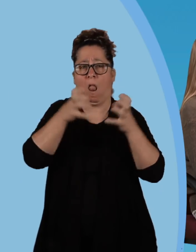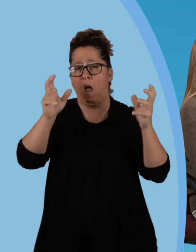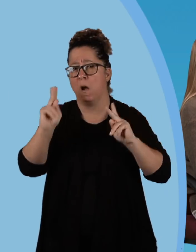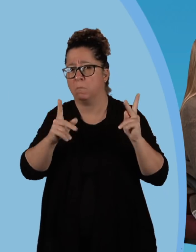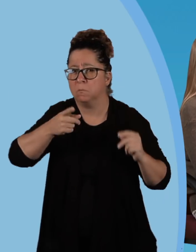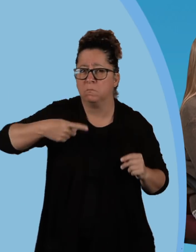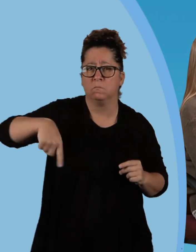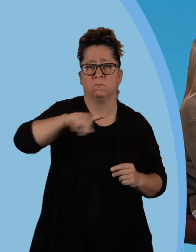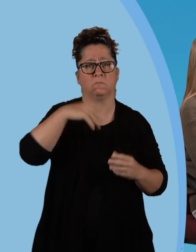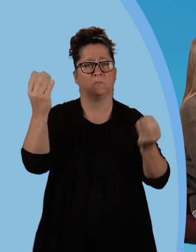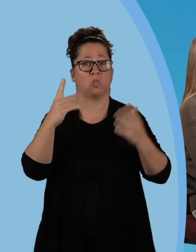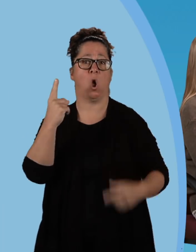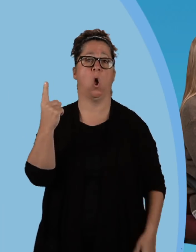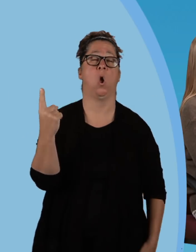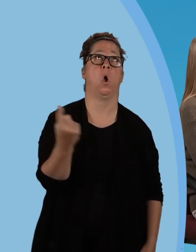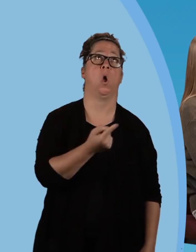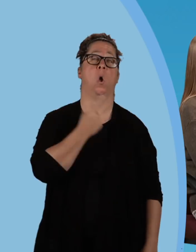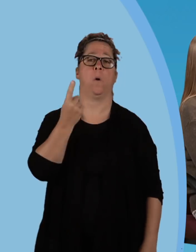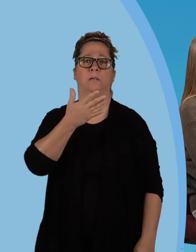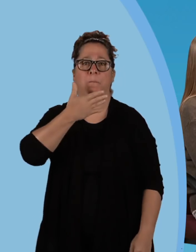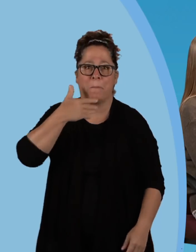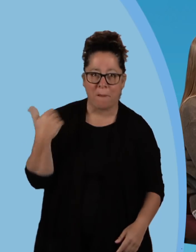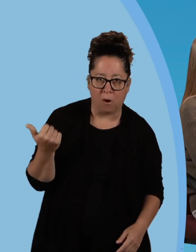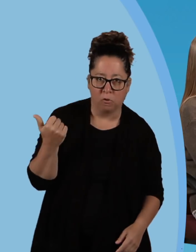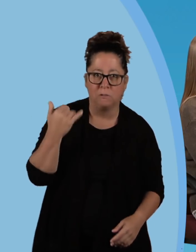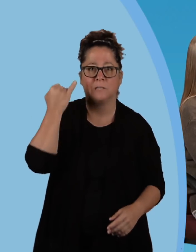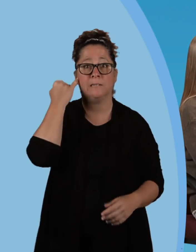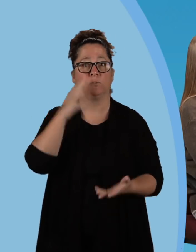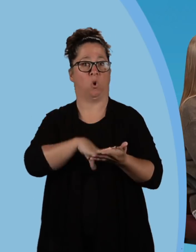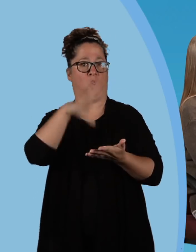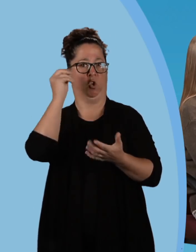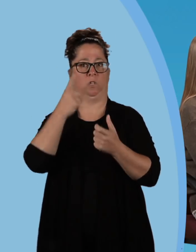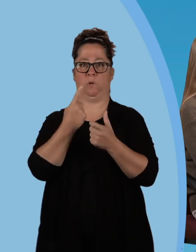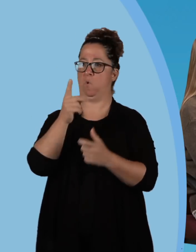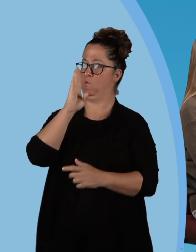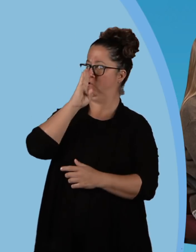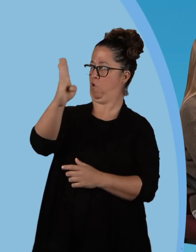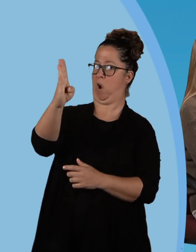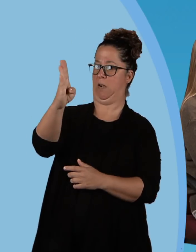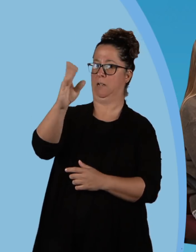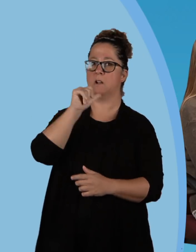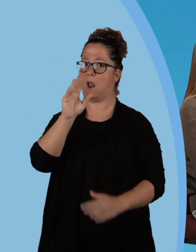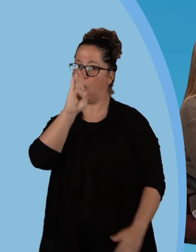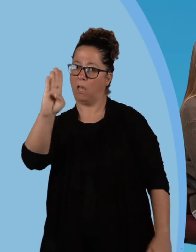Lots of people tell us that, that it's always much better to learn from somebody who's talking to you directly.